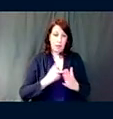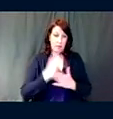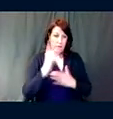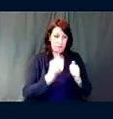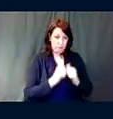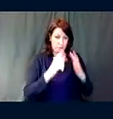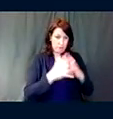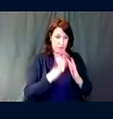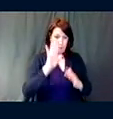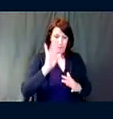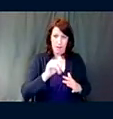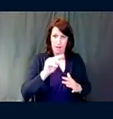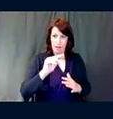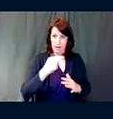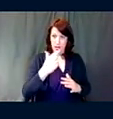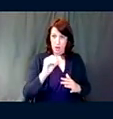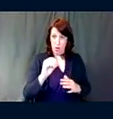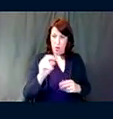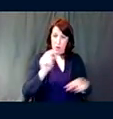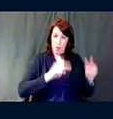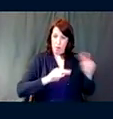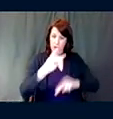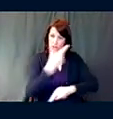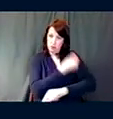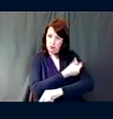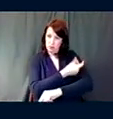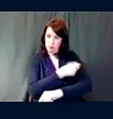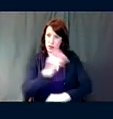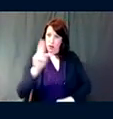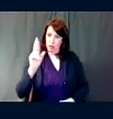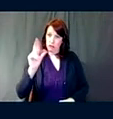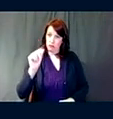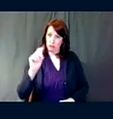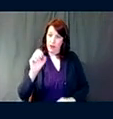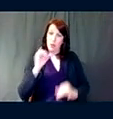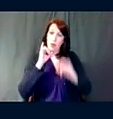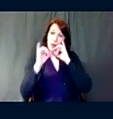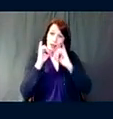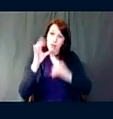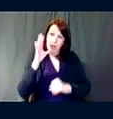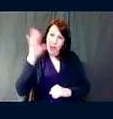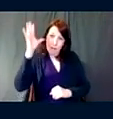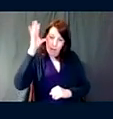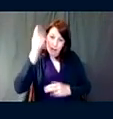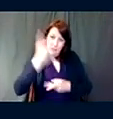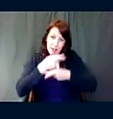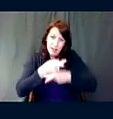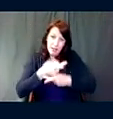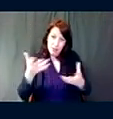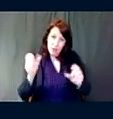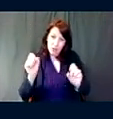SO, THIS PROBLEM GOT IMPLEMENTED BY THE NGU ANDS WE MONITORING IMMUNIZATION RATES BY INTERVIEWING PARENTS AS